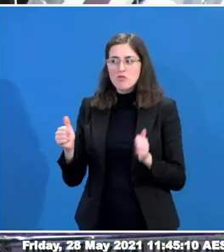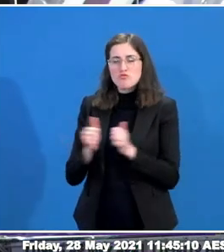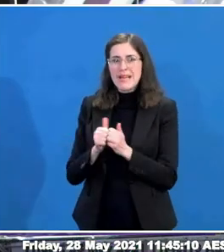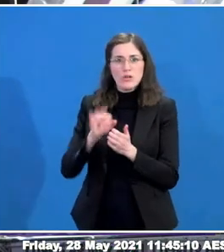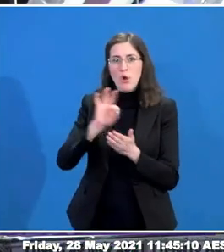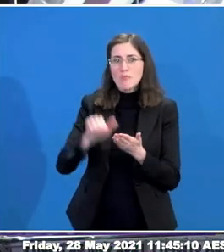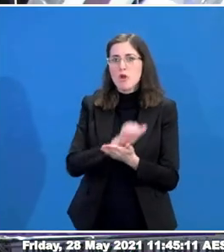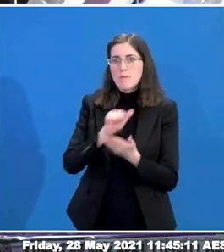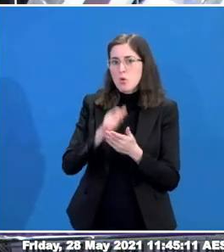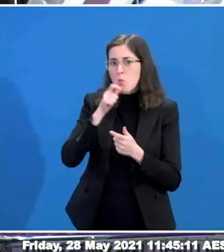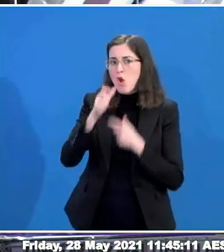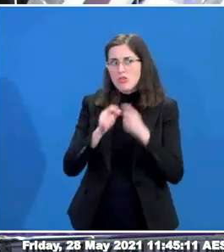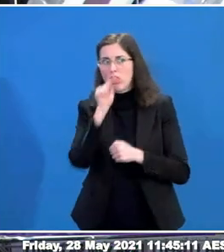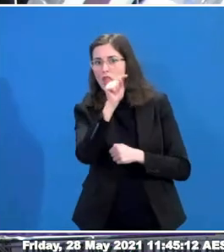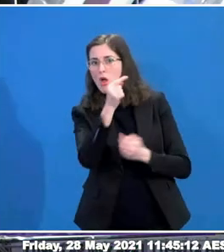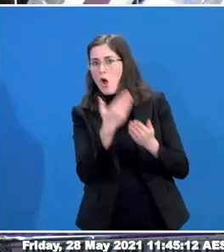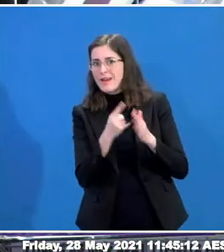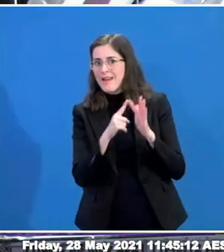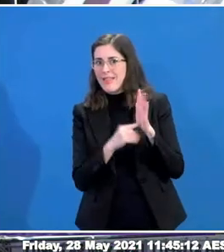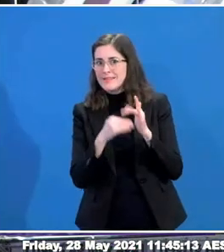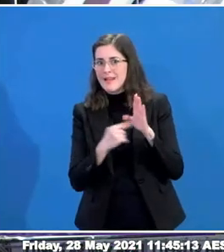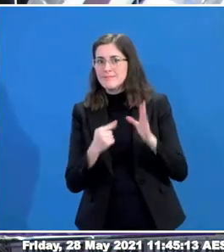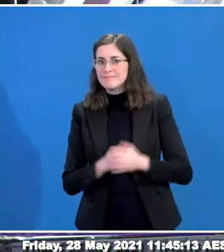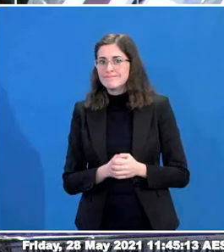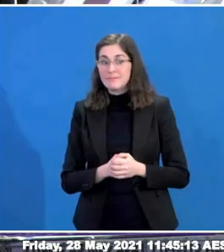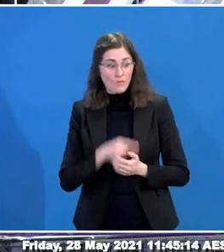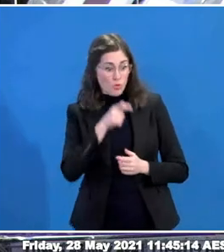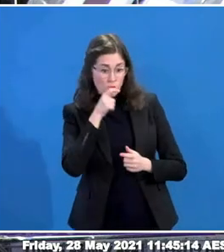And those terms that focus on the person as being difficult or